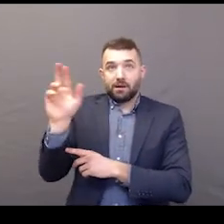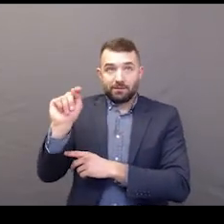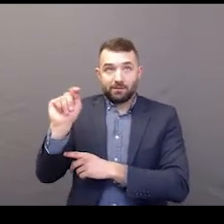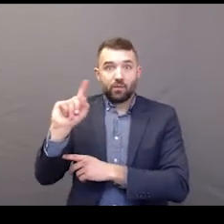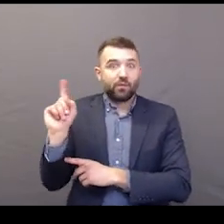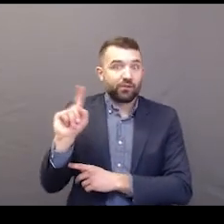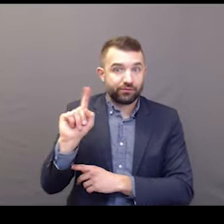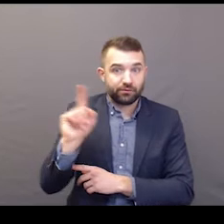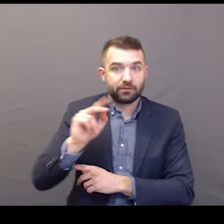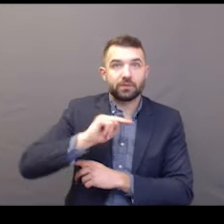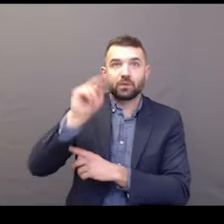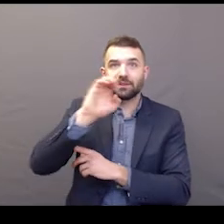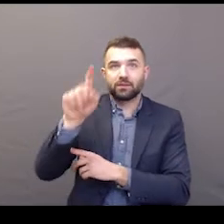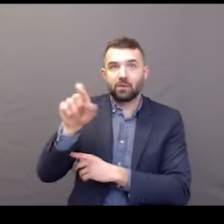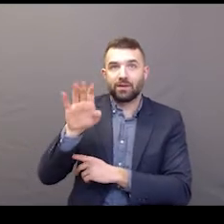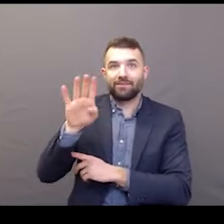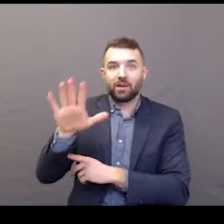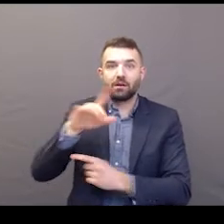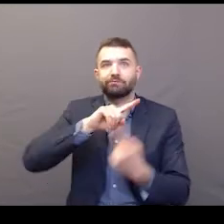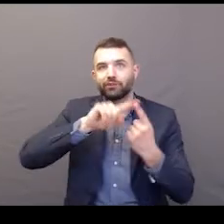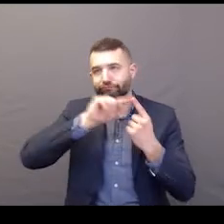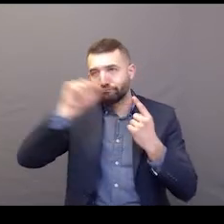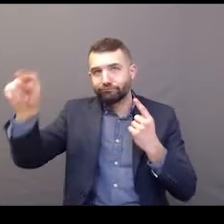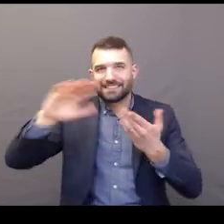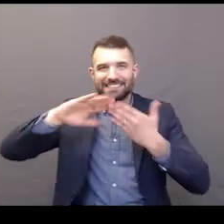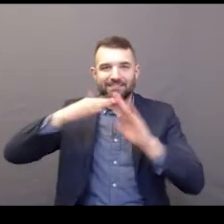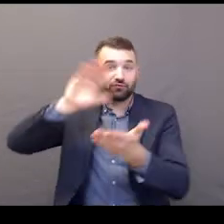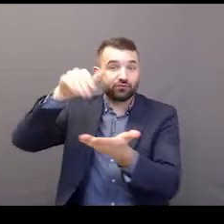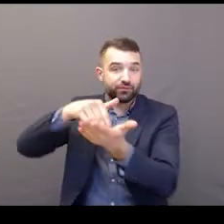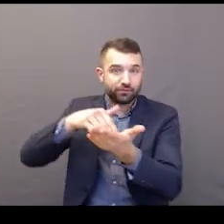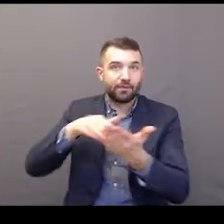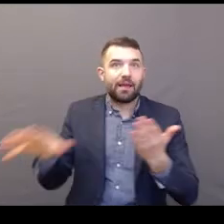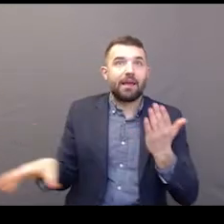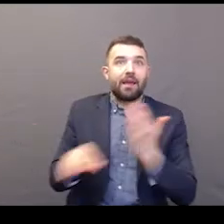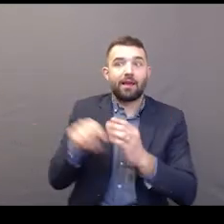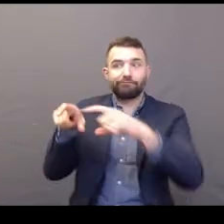to the Town Center. We will also be adding sidewalks and a planting strip on the east side